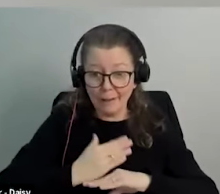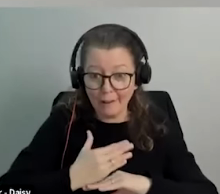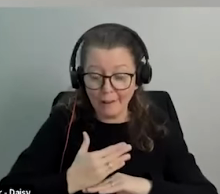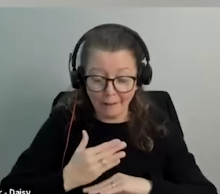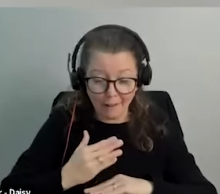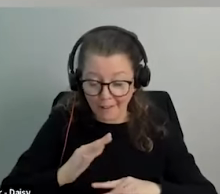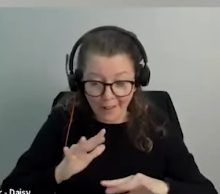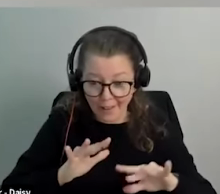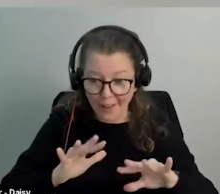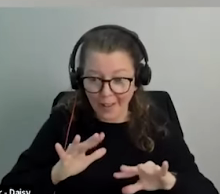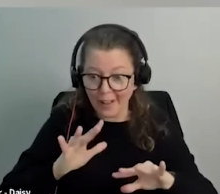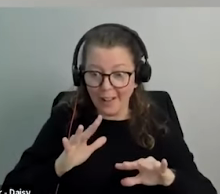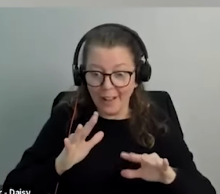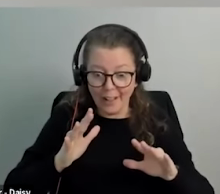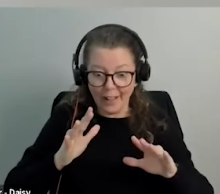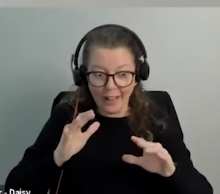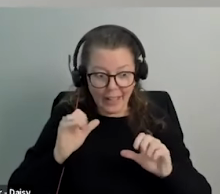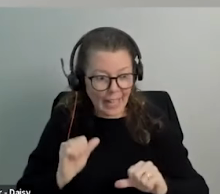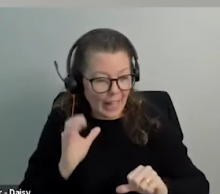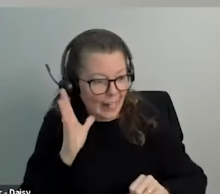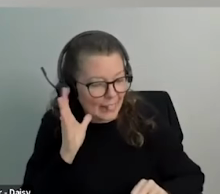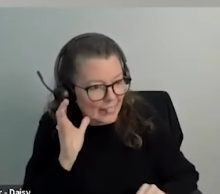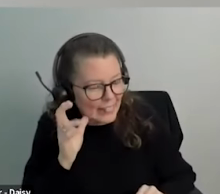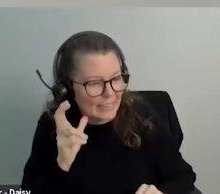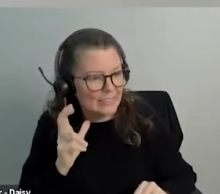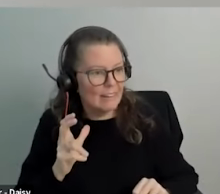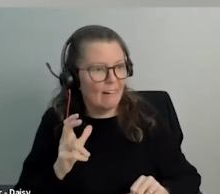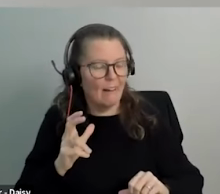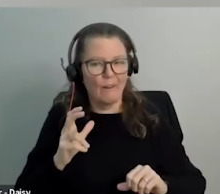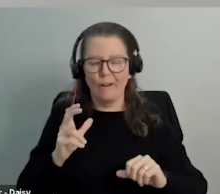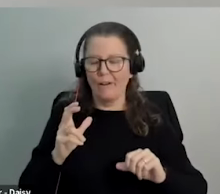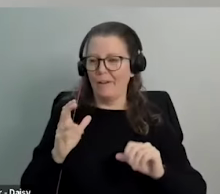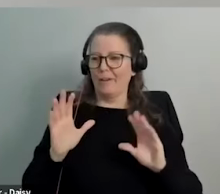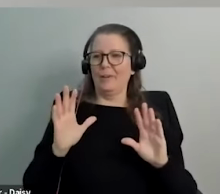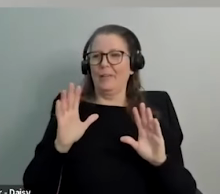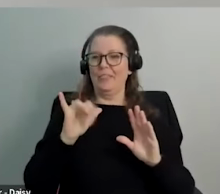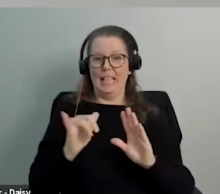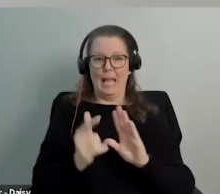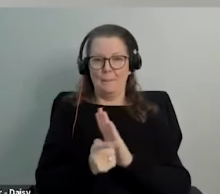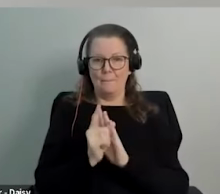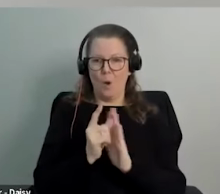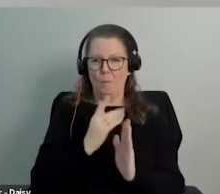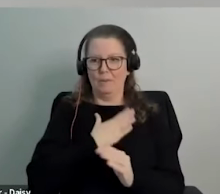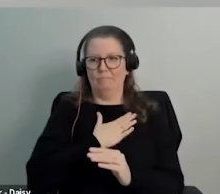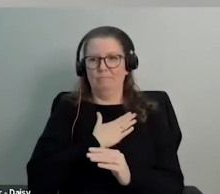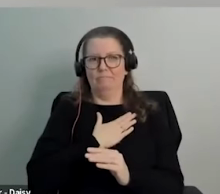and listen using a screen reader. And it was just one of those full circle moments of thinking back to when I was in school,